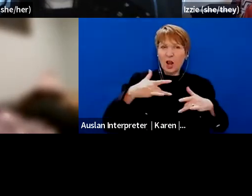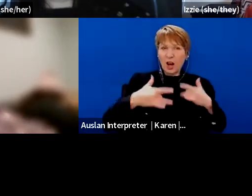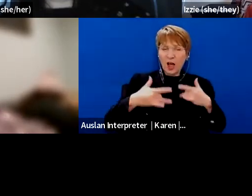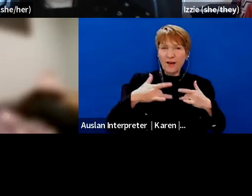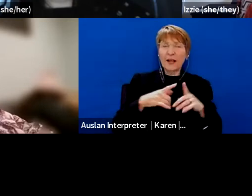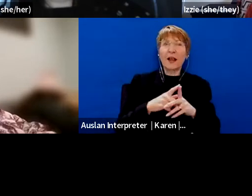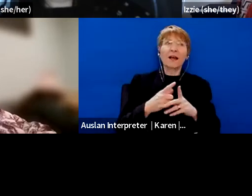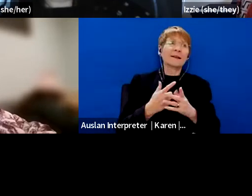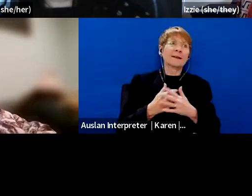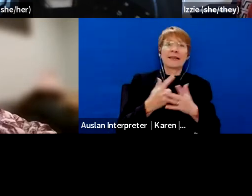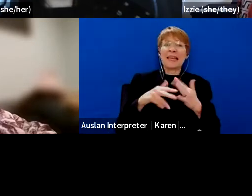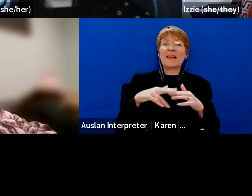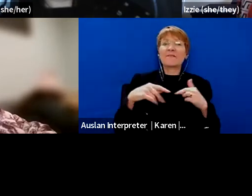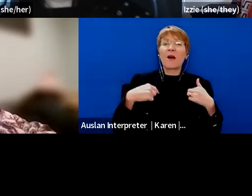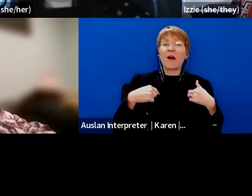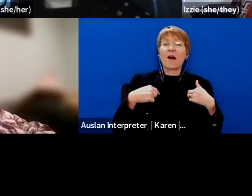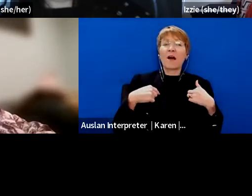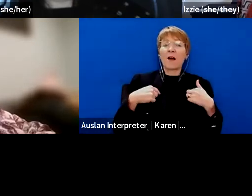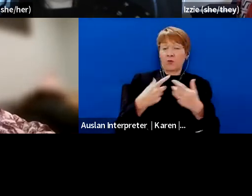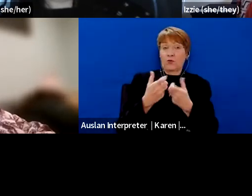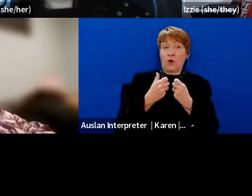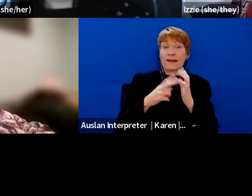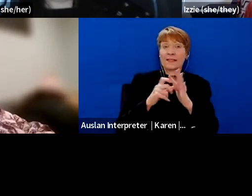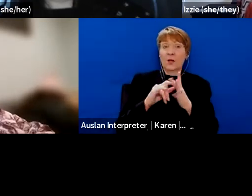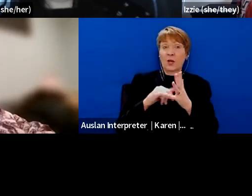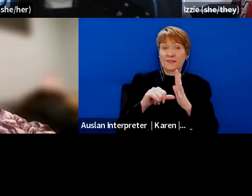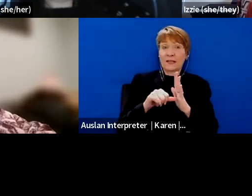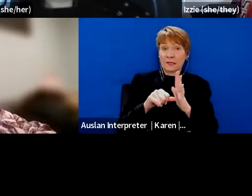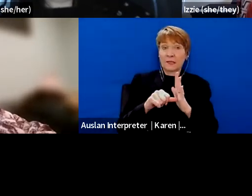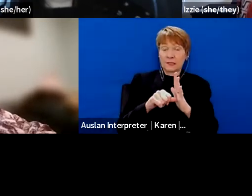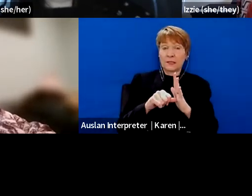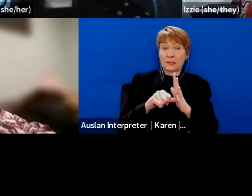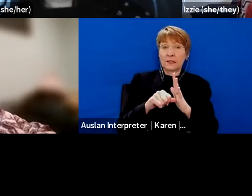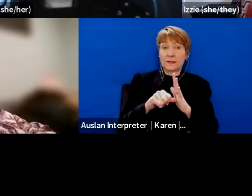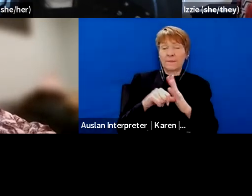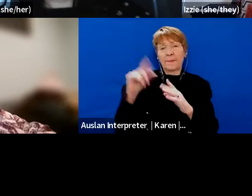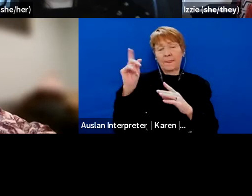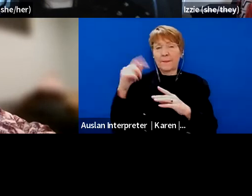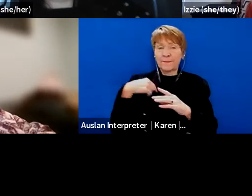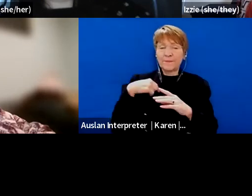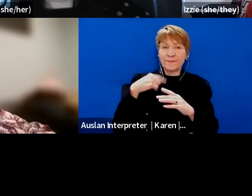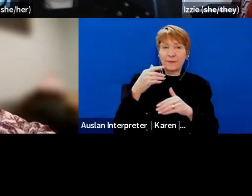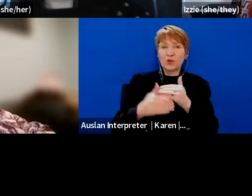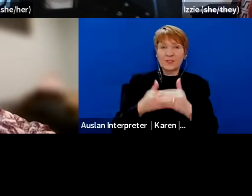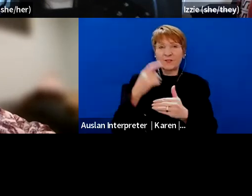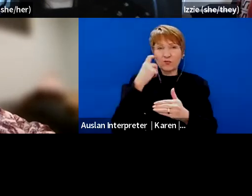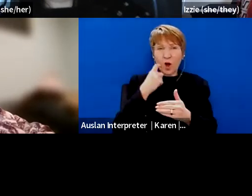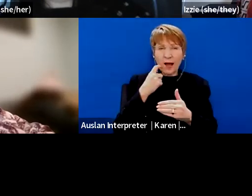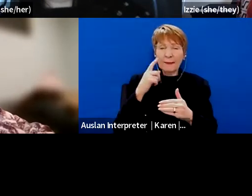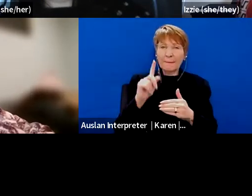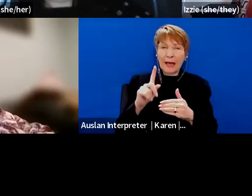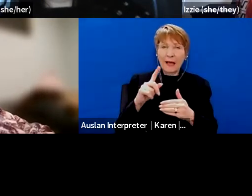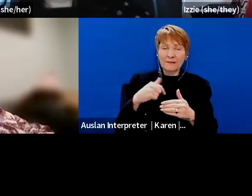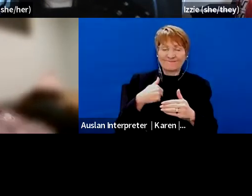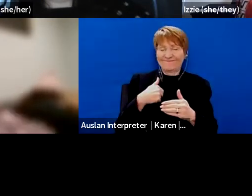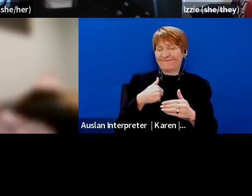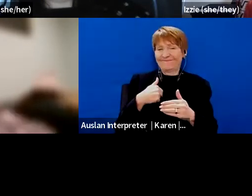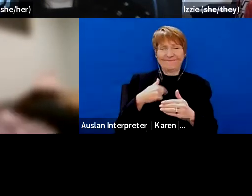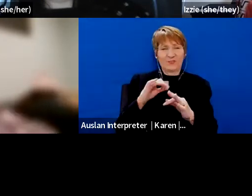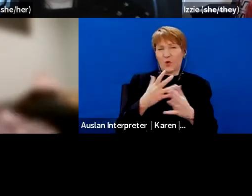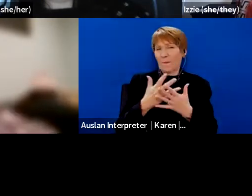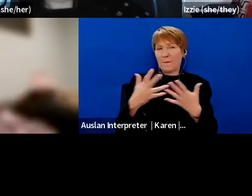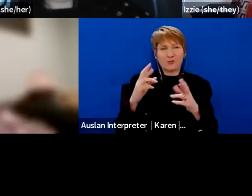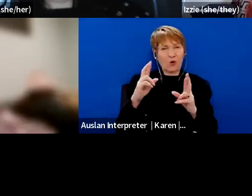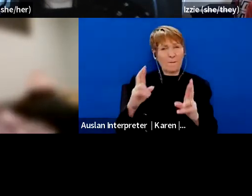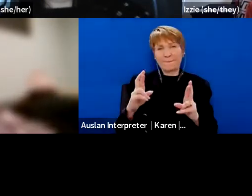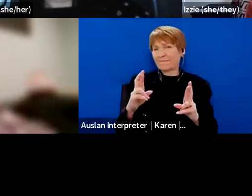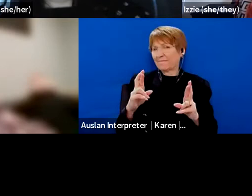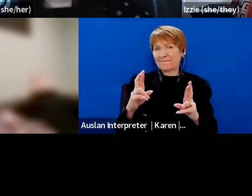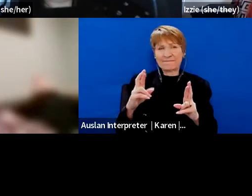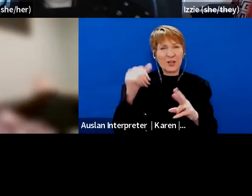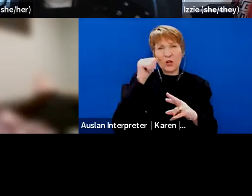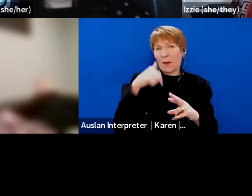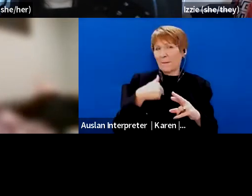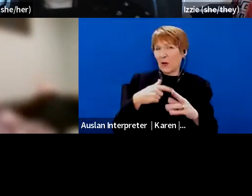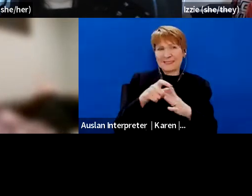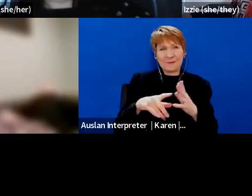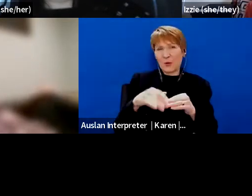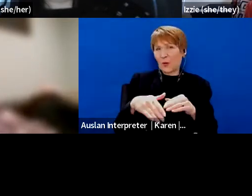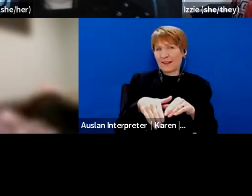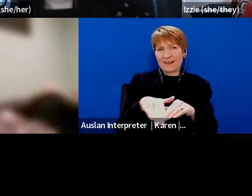You know, for example, if, if I were to get into as funding I'm sort of in the process of trying but I have very little hope, because I know that it's not my disability it's not covered.